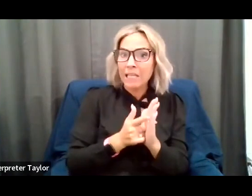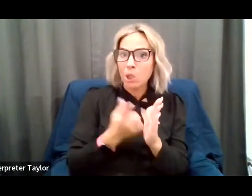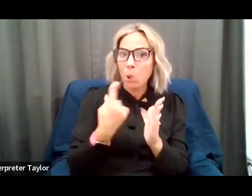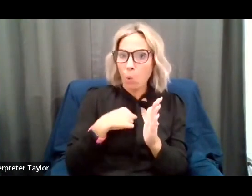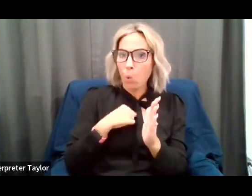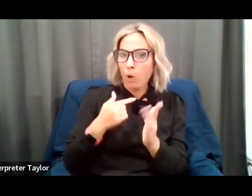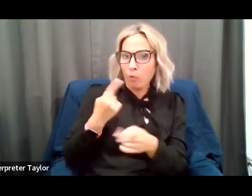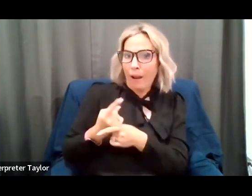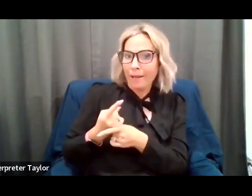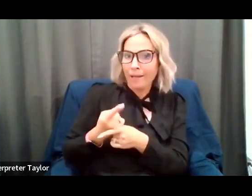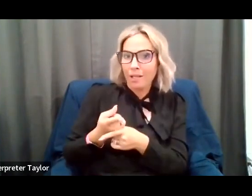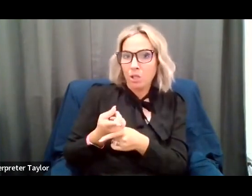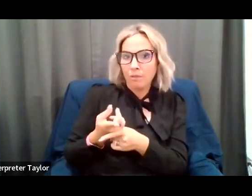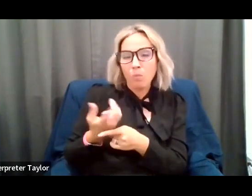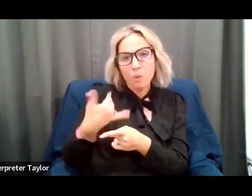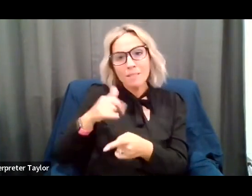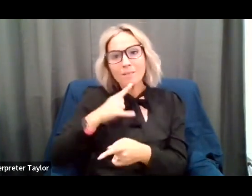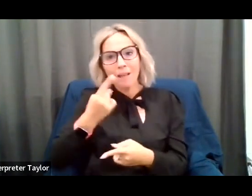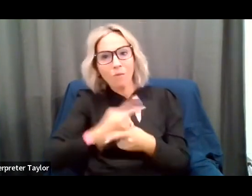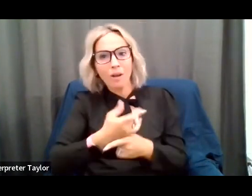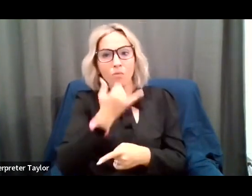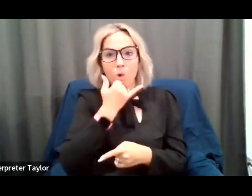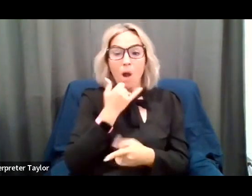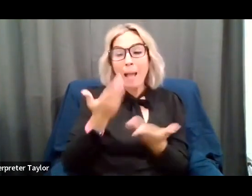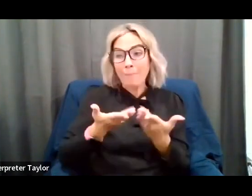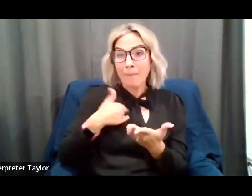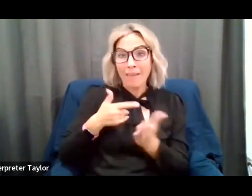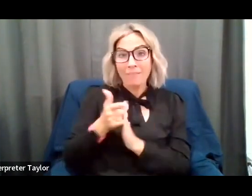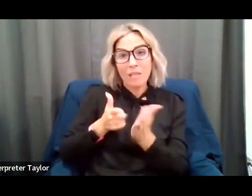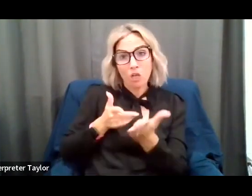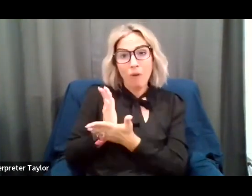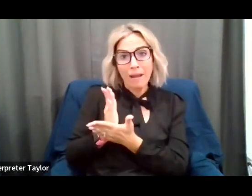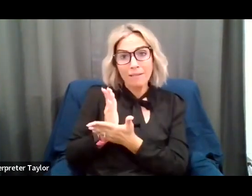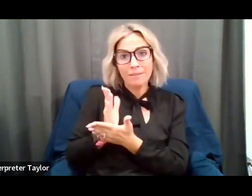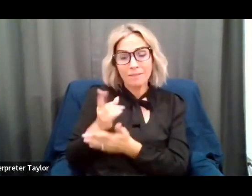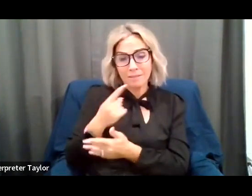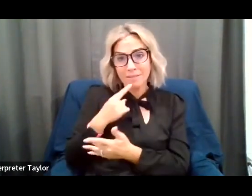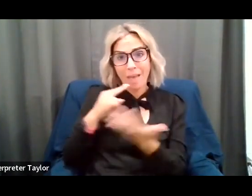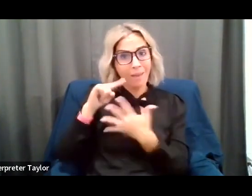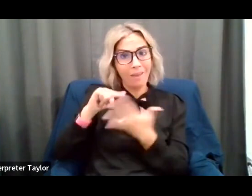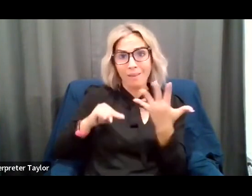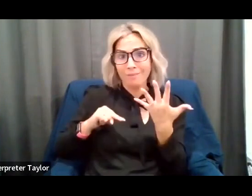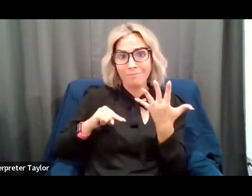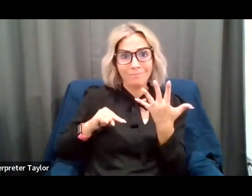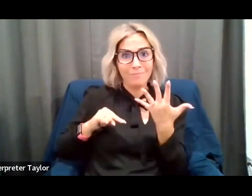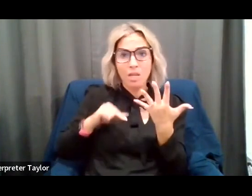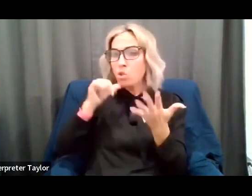there's still right and wrong. I may have legal rights to, say, not pay child support,